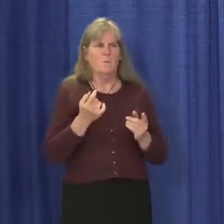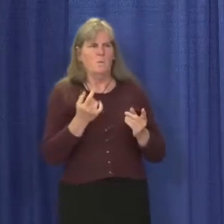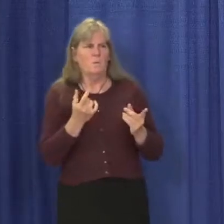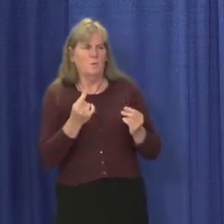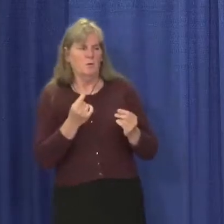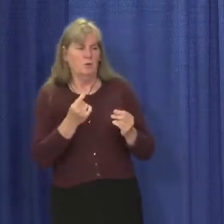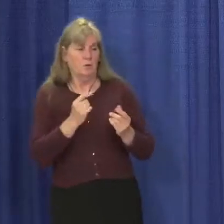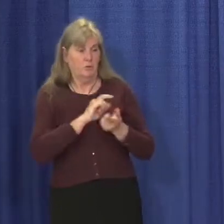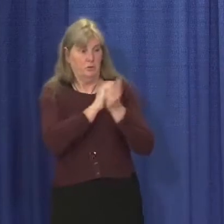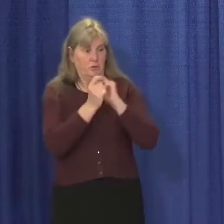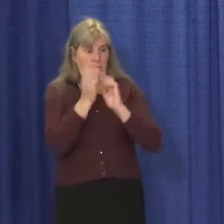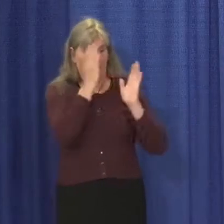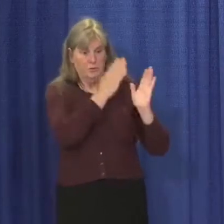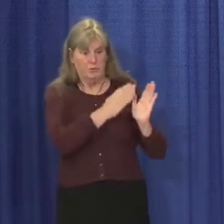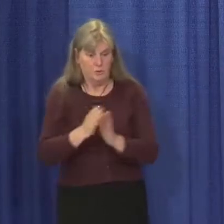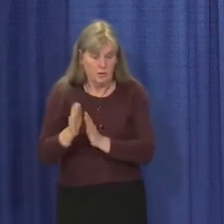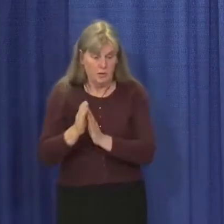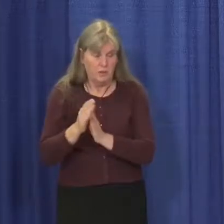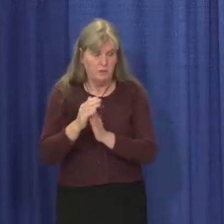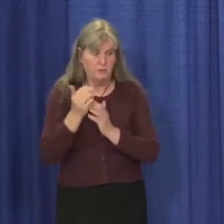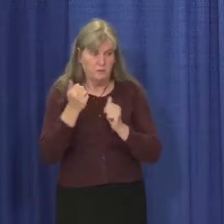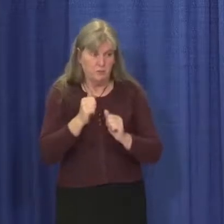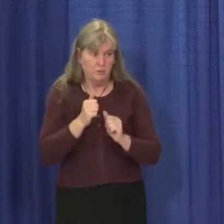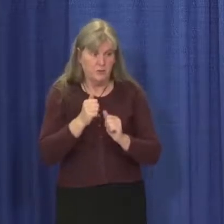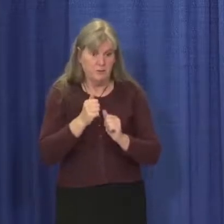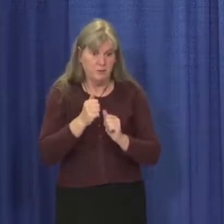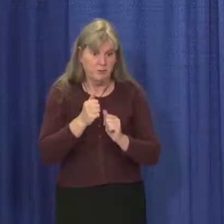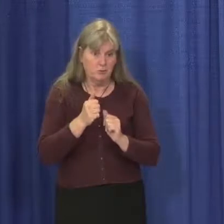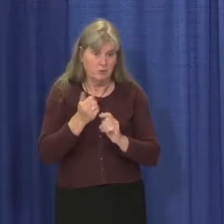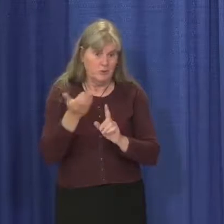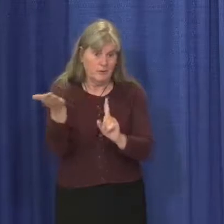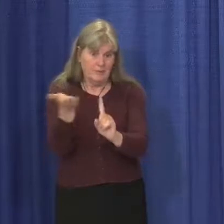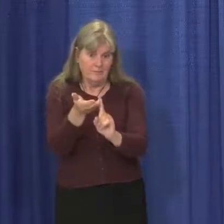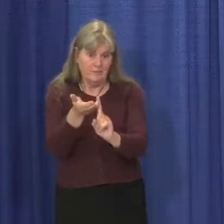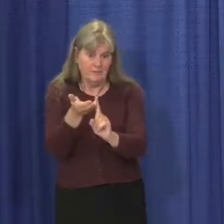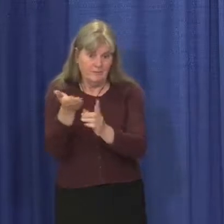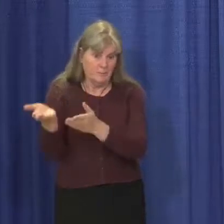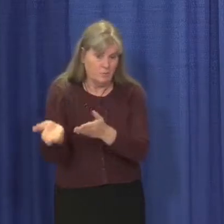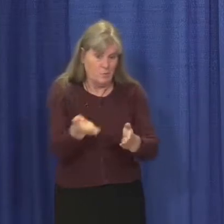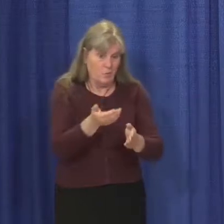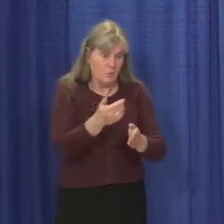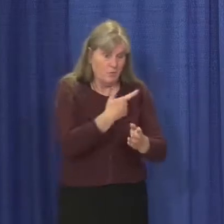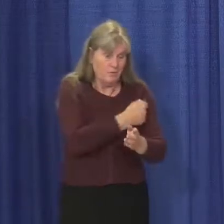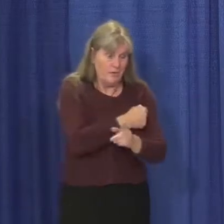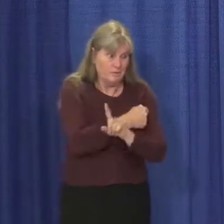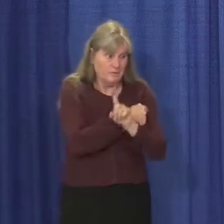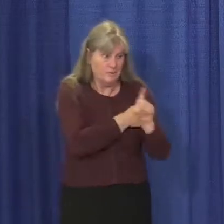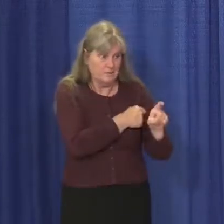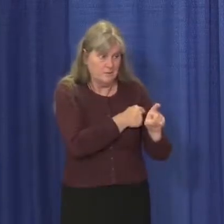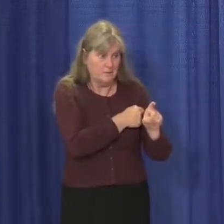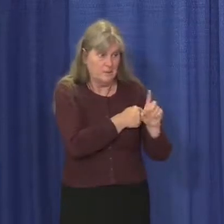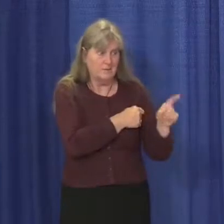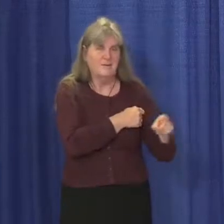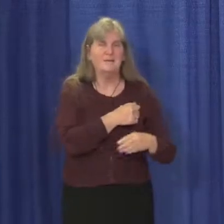different strategy? It's an aspirational goal I